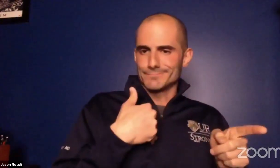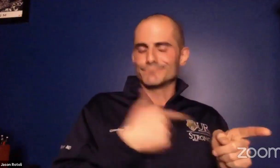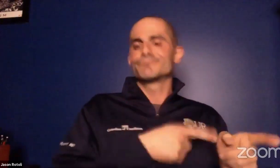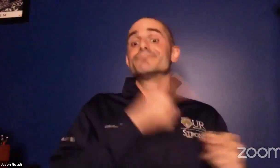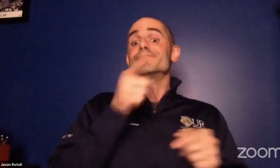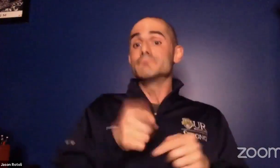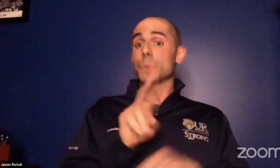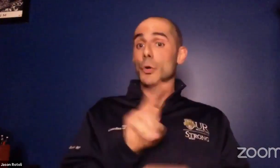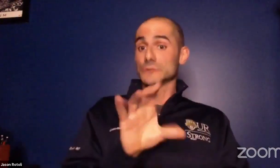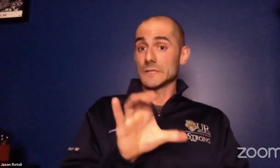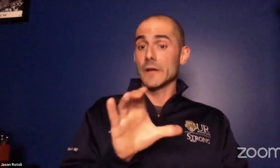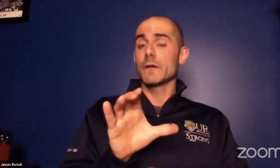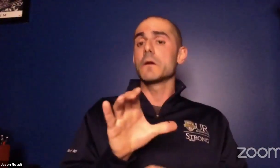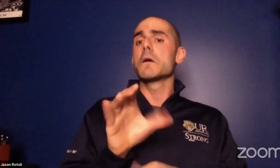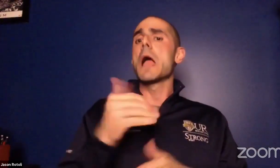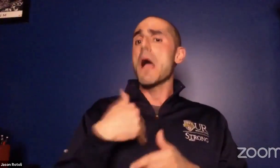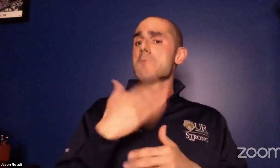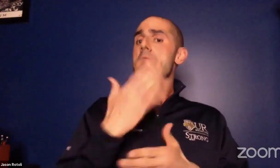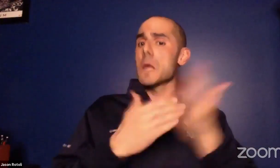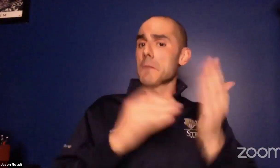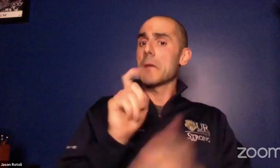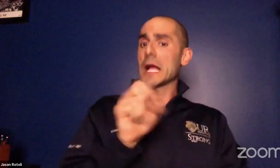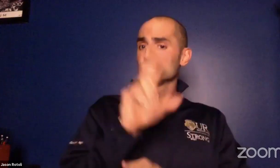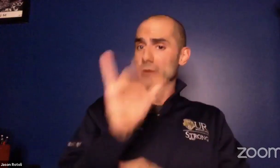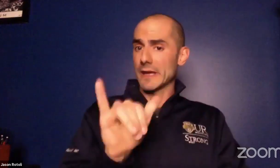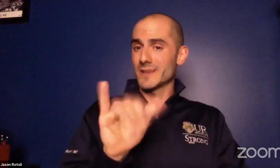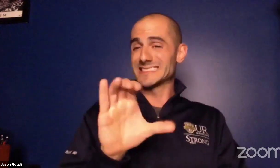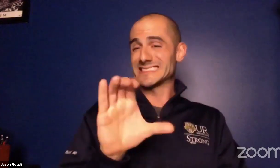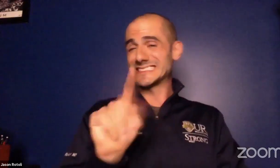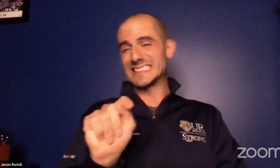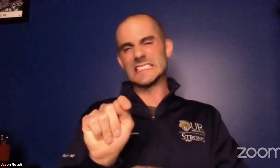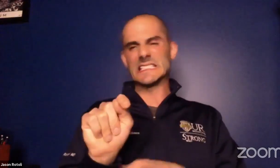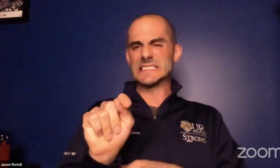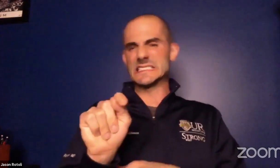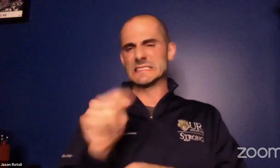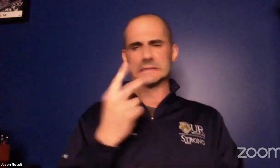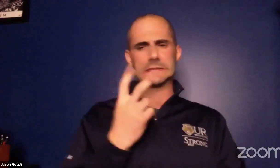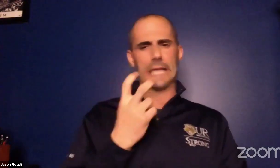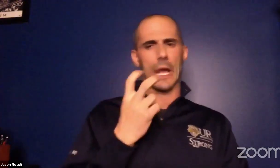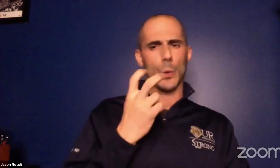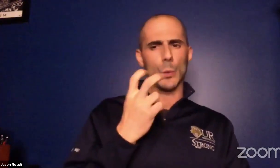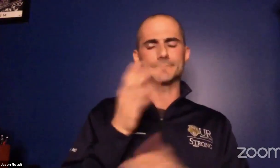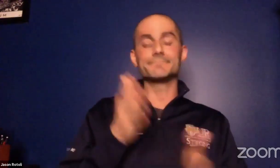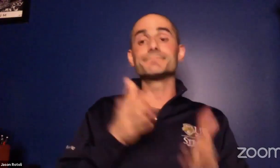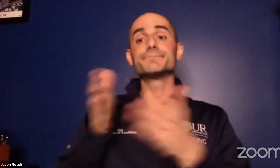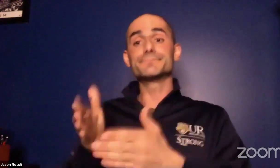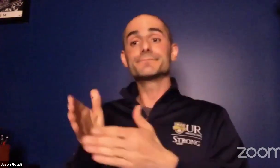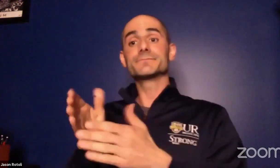done. In your doctor's office it's very limited maybe that you